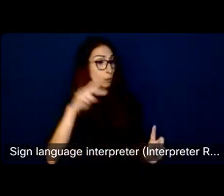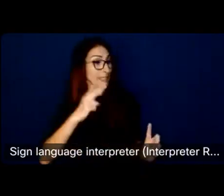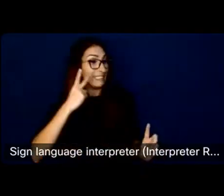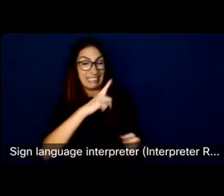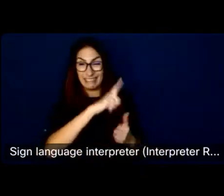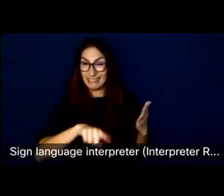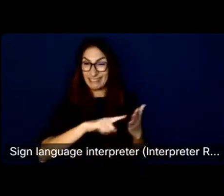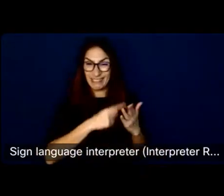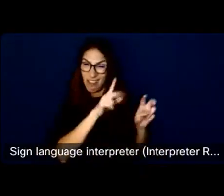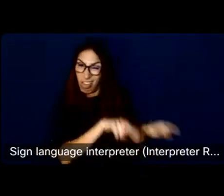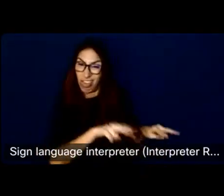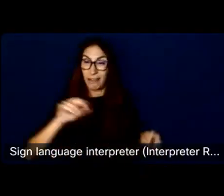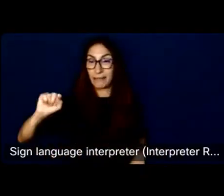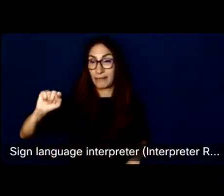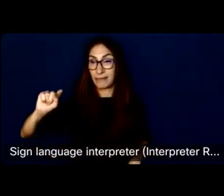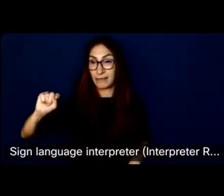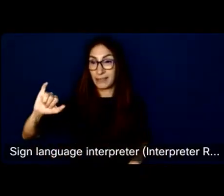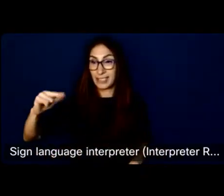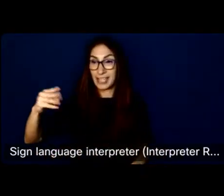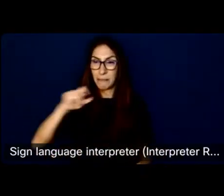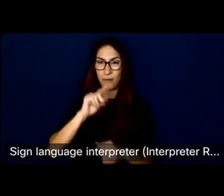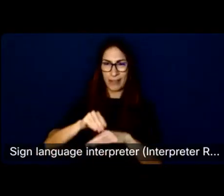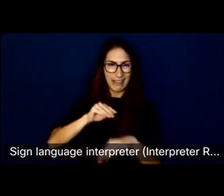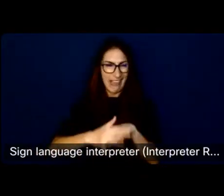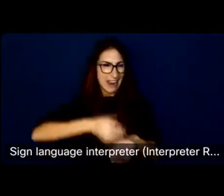life. It impacts how we engage in care. It impacts whether or